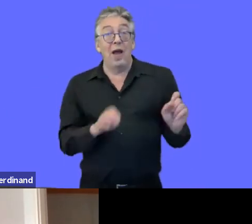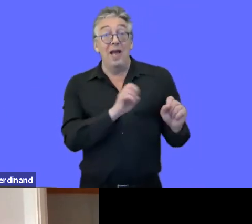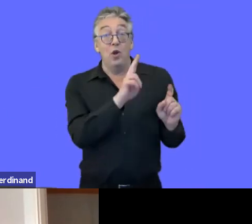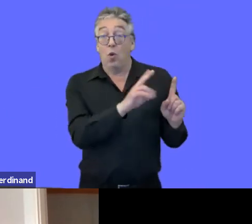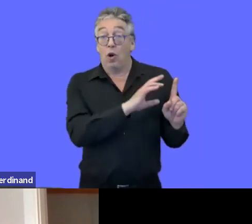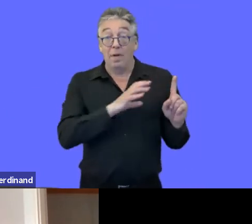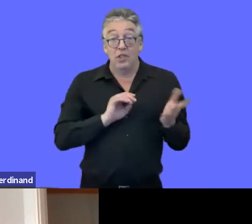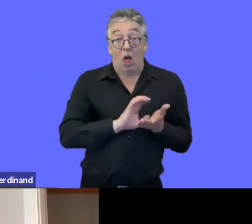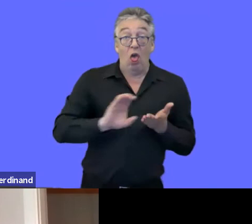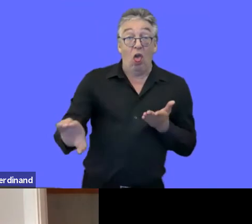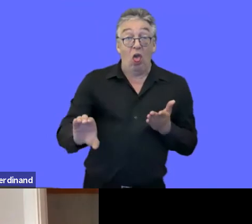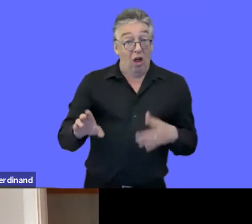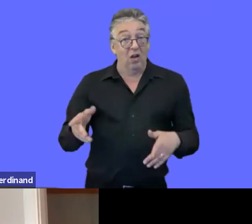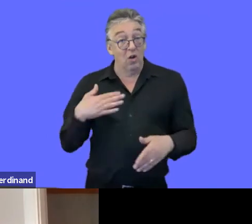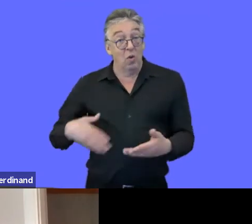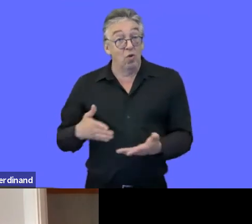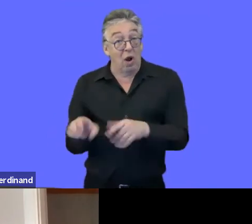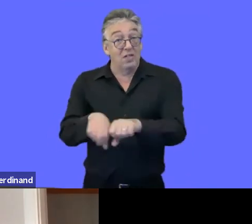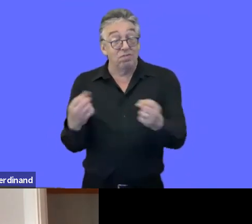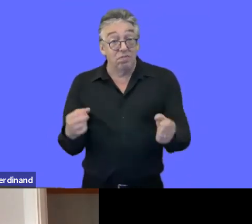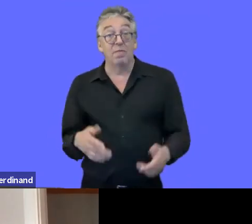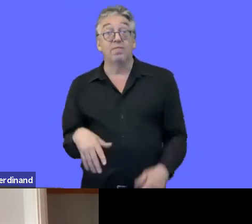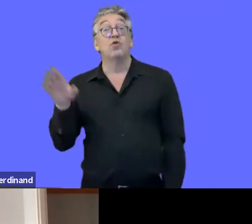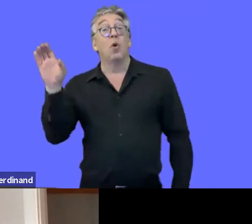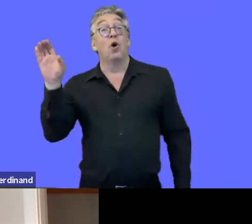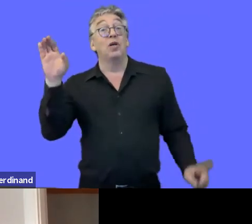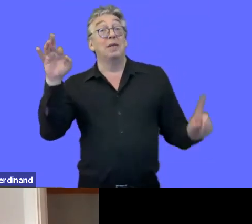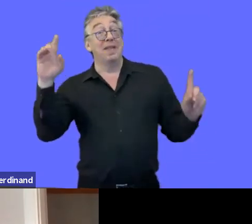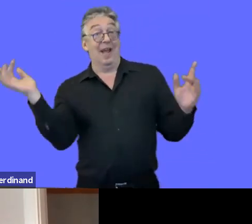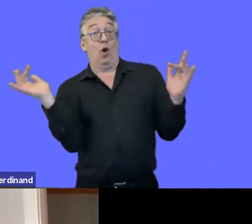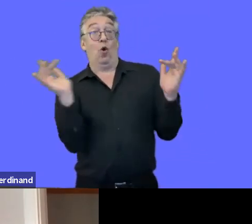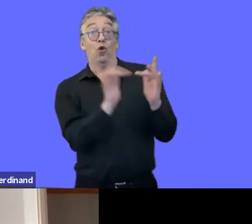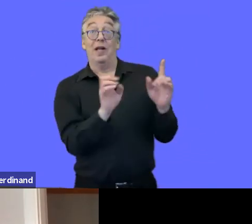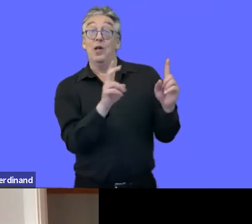The average outreach by the committee to the EU Commission had no effect.